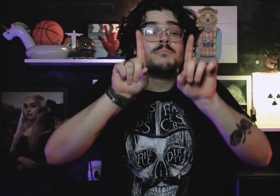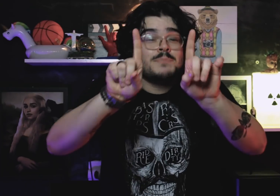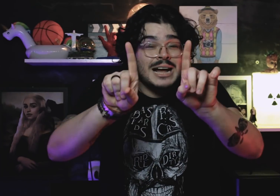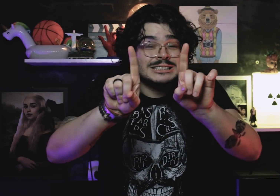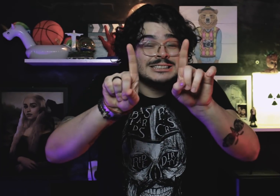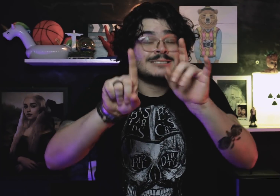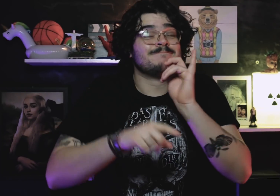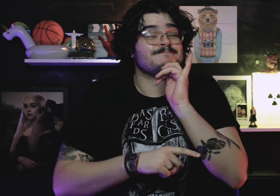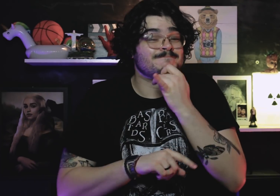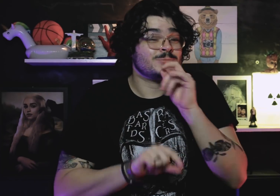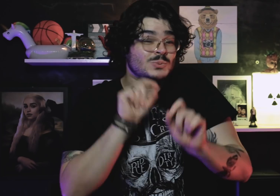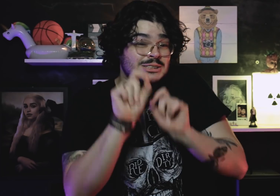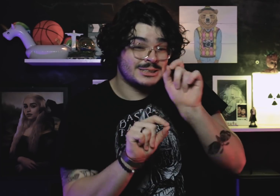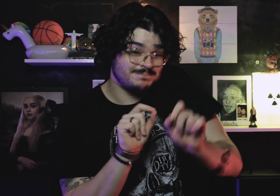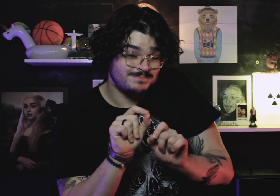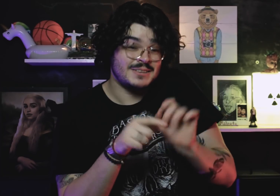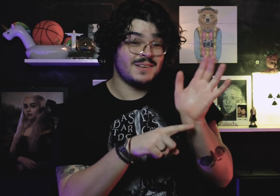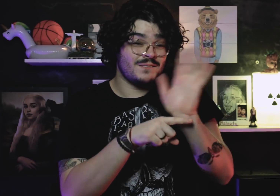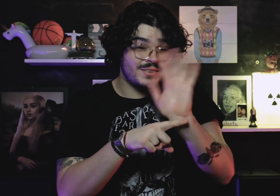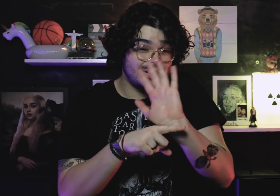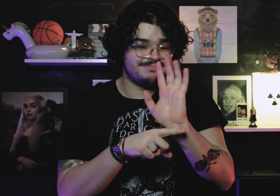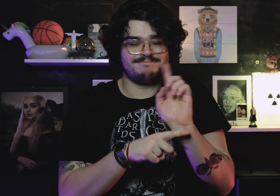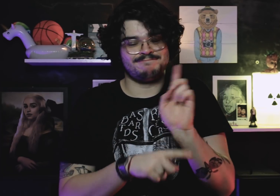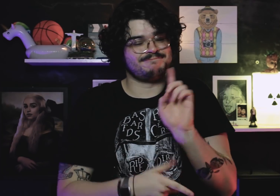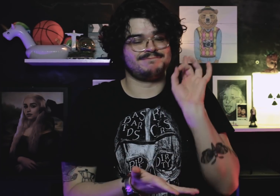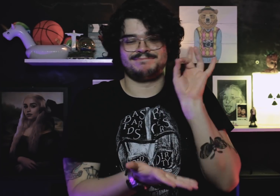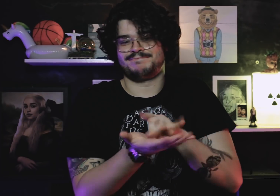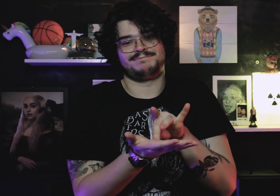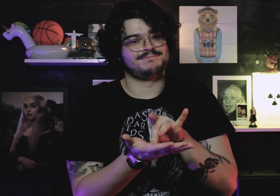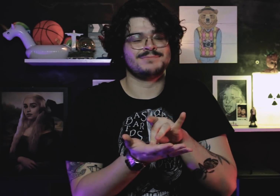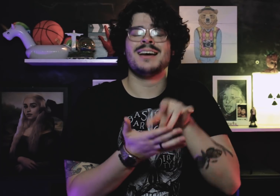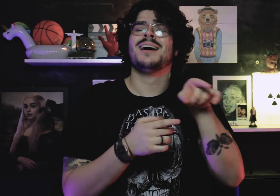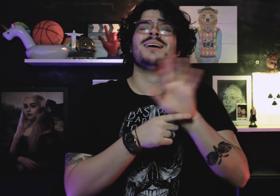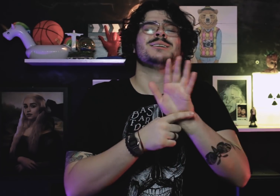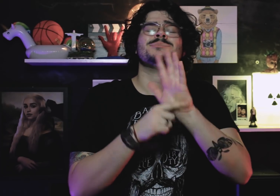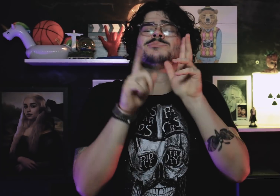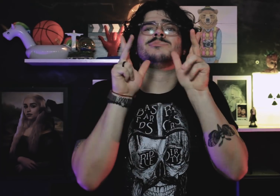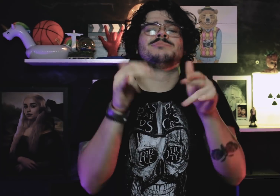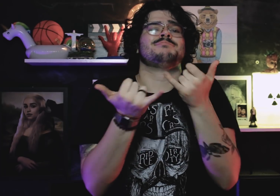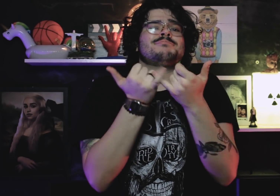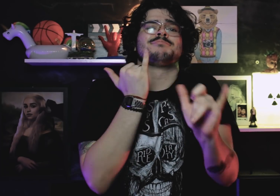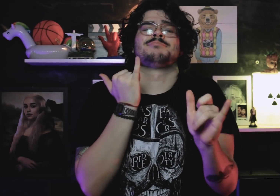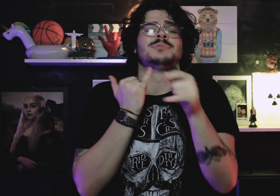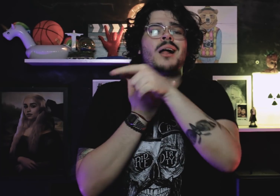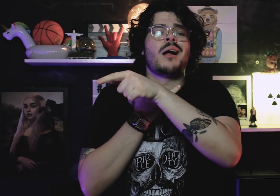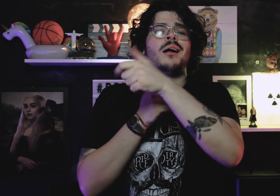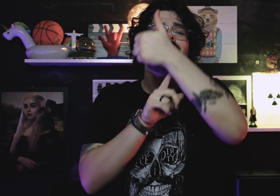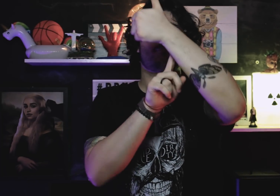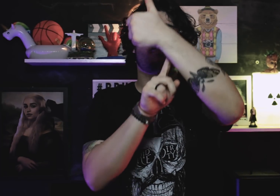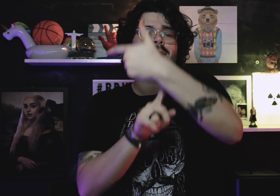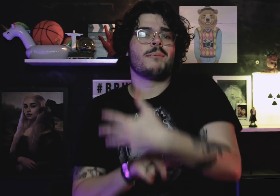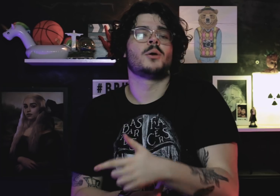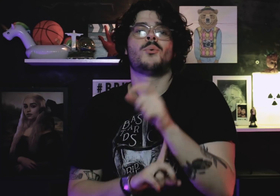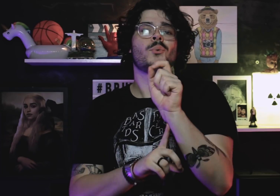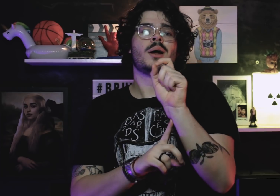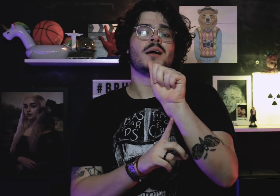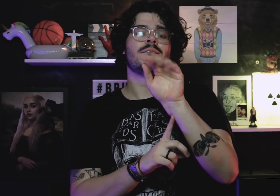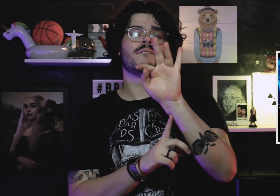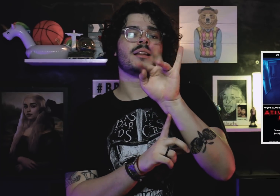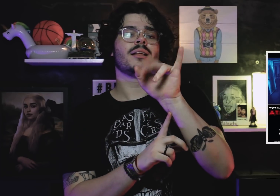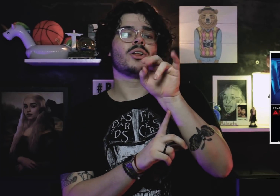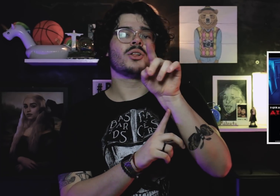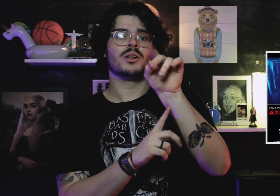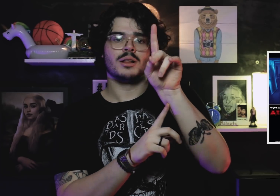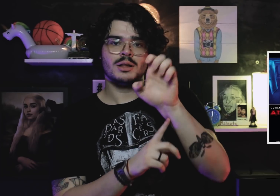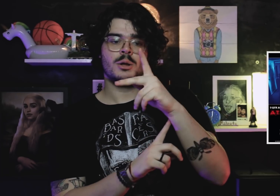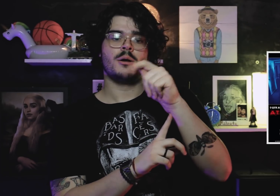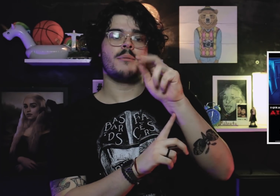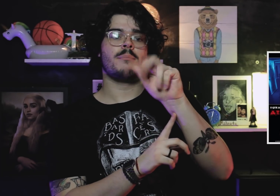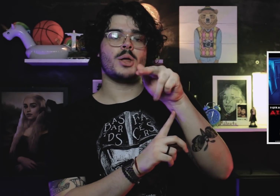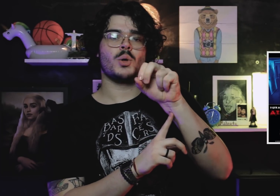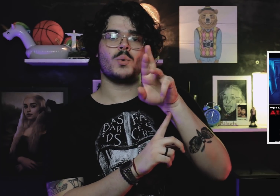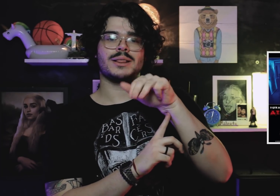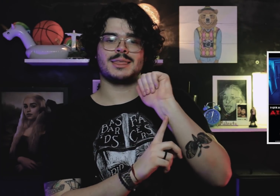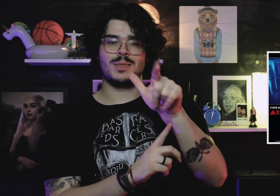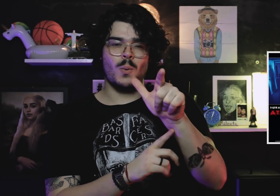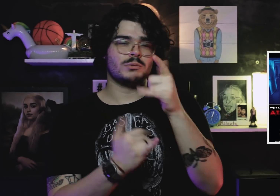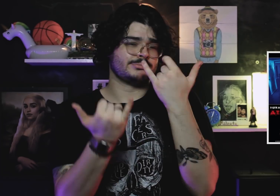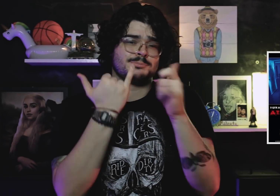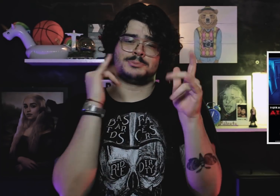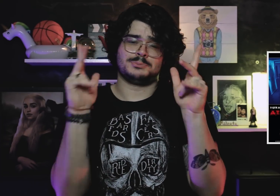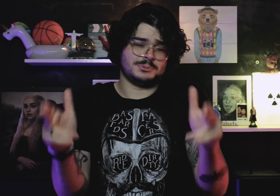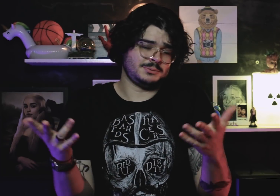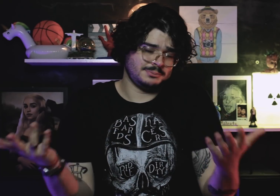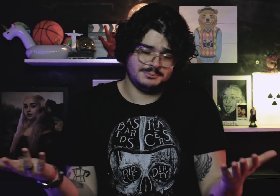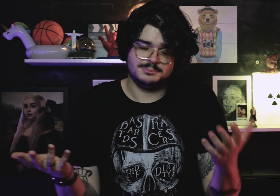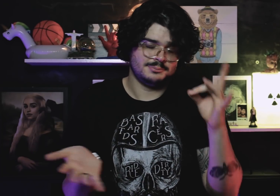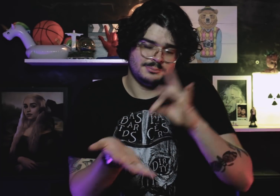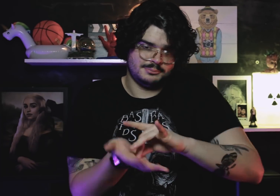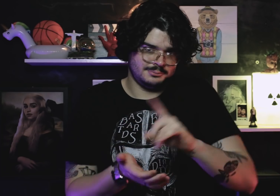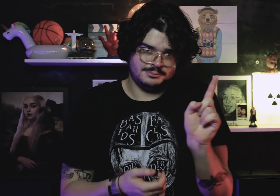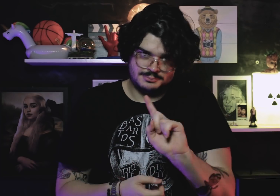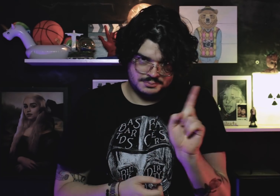But unfortunately this was a fictional film, as was the film sequence “Paranormal Activity”.